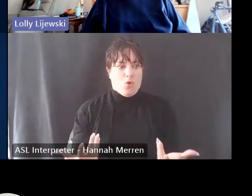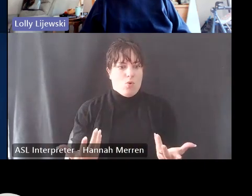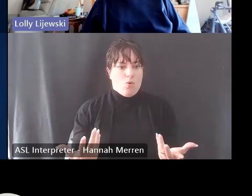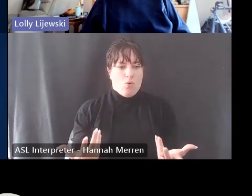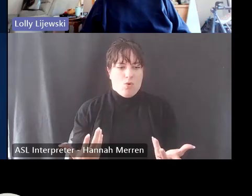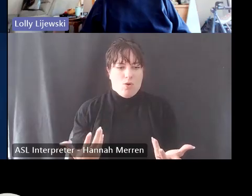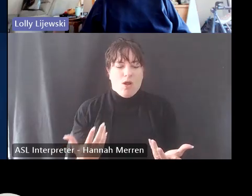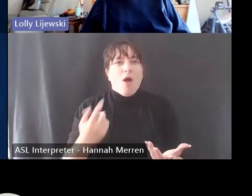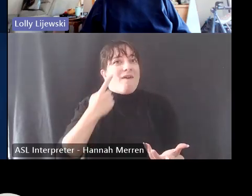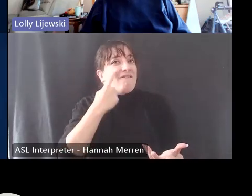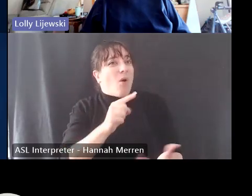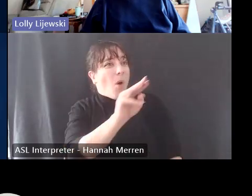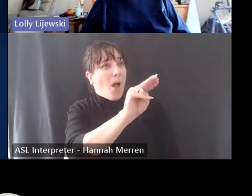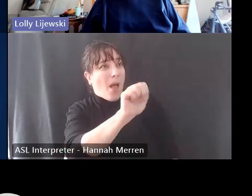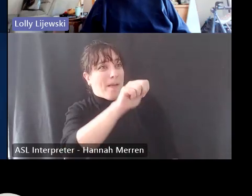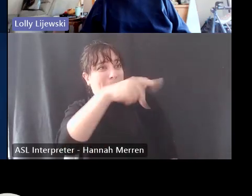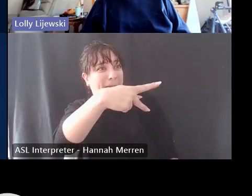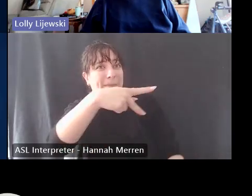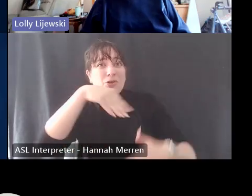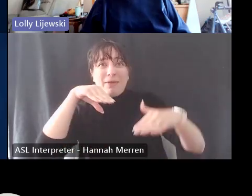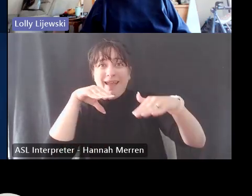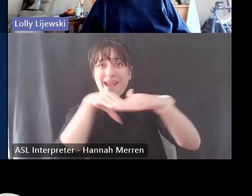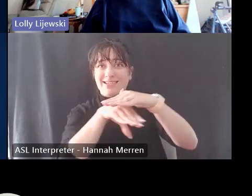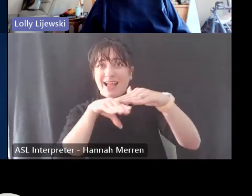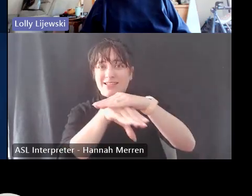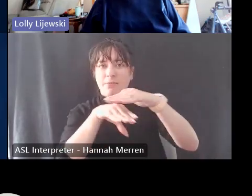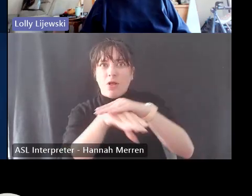with off-the-shelf equipment, do you have to do extra work?